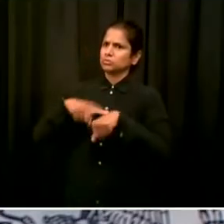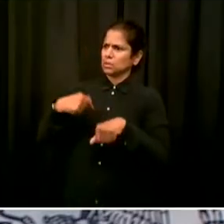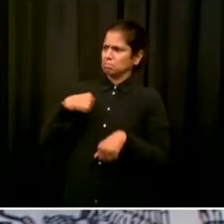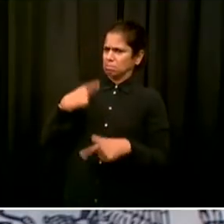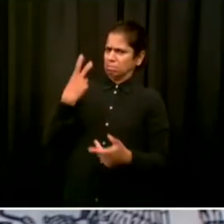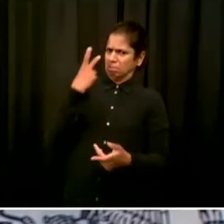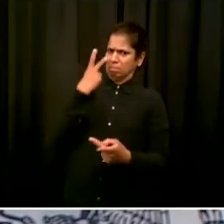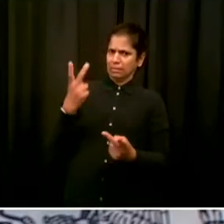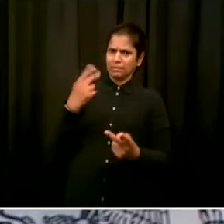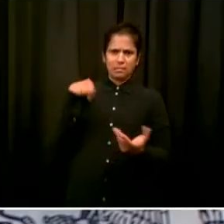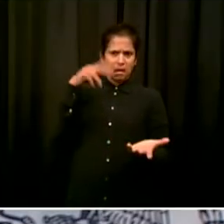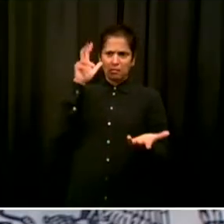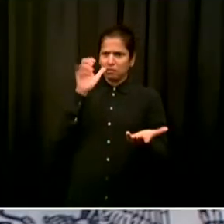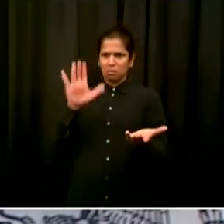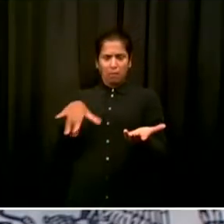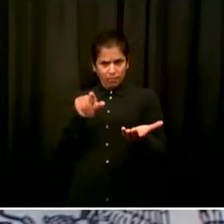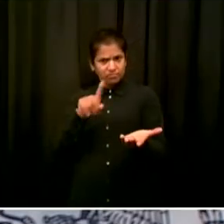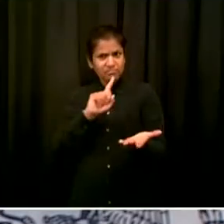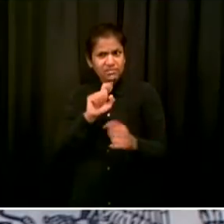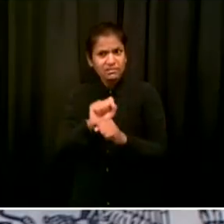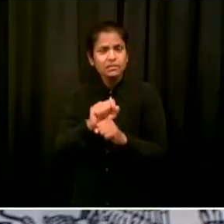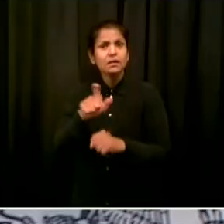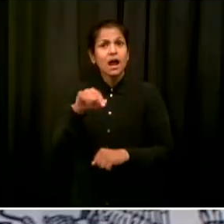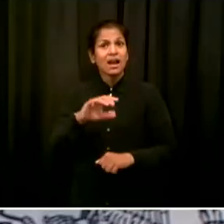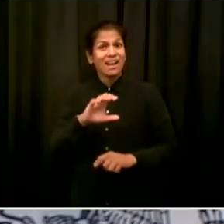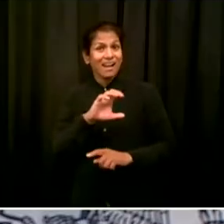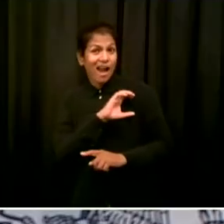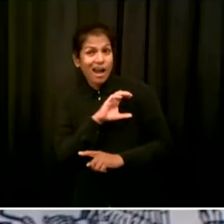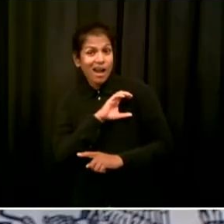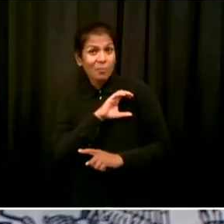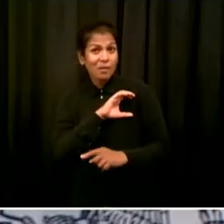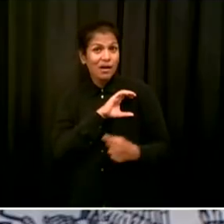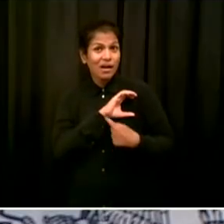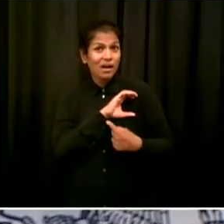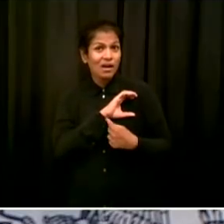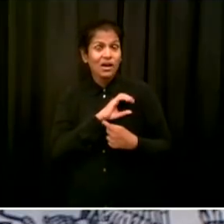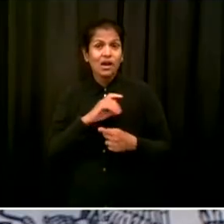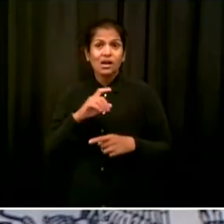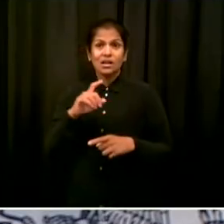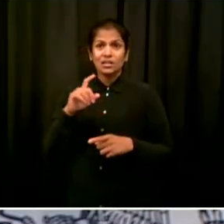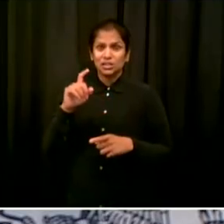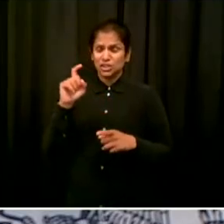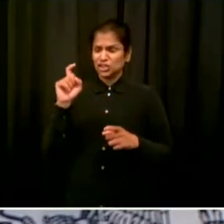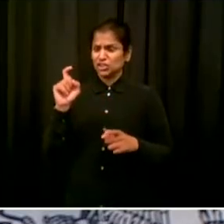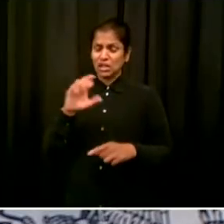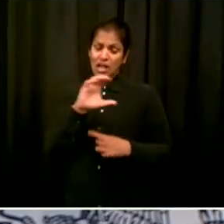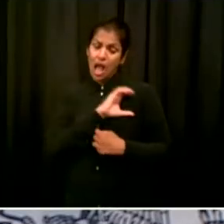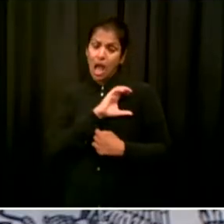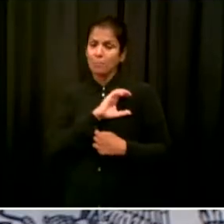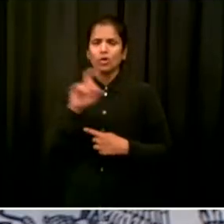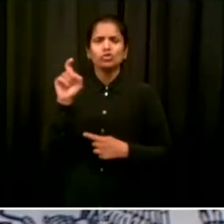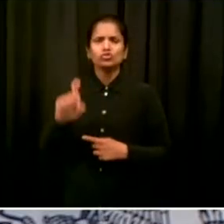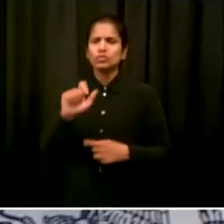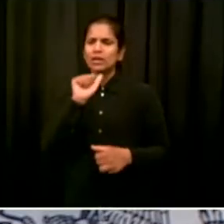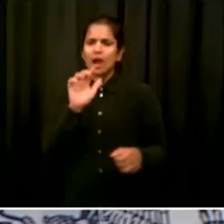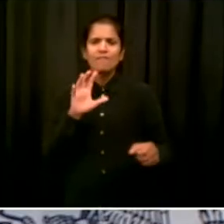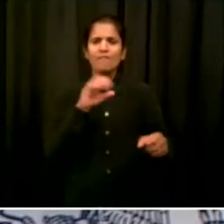TRHEE IS NO PLACE FOR A PRECINCT TWITTER HANDLE TO GET INVOLVED IN ANYTHING INVOLVED IN